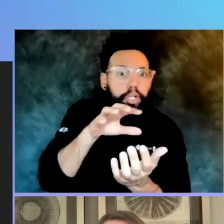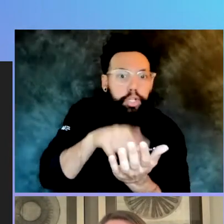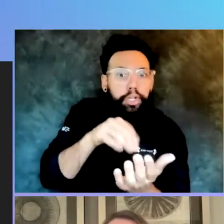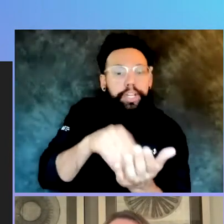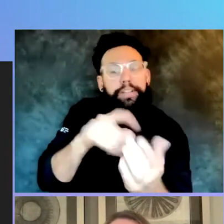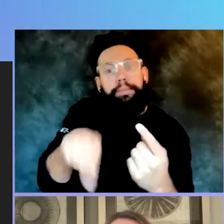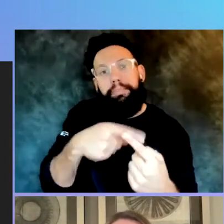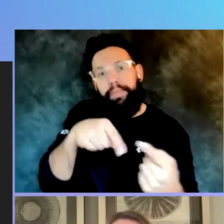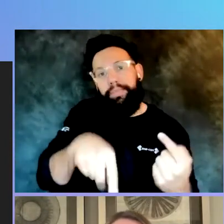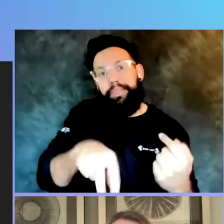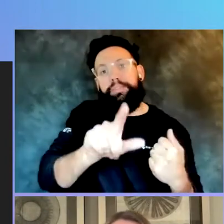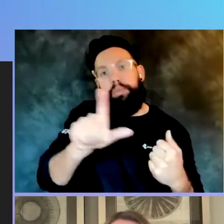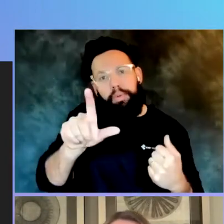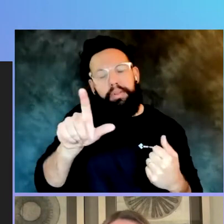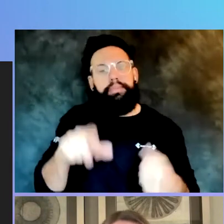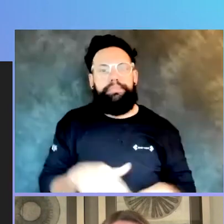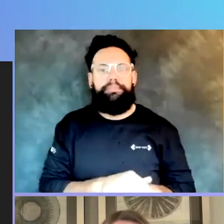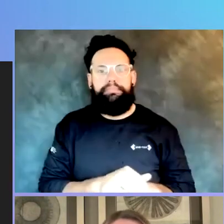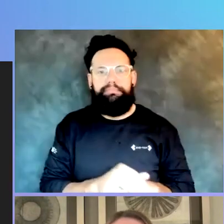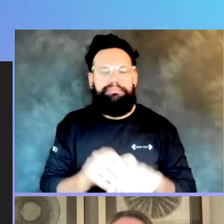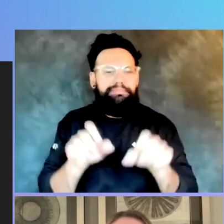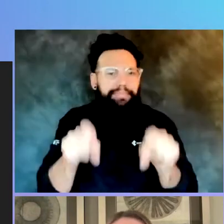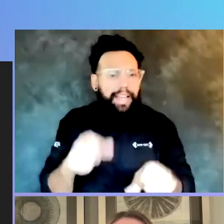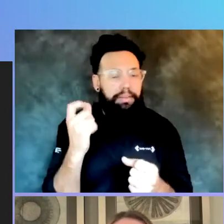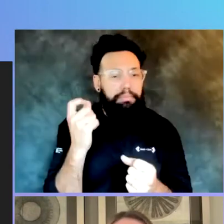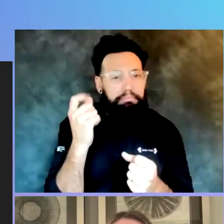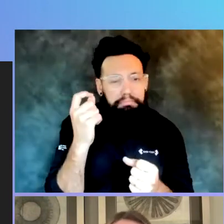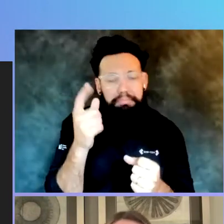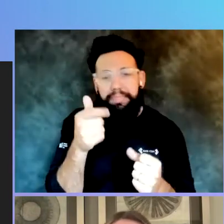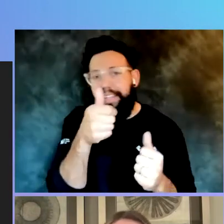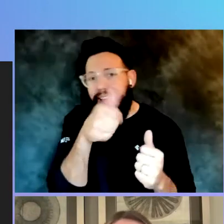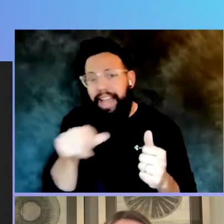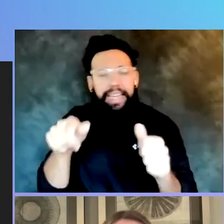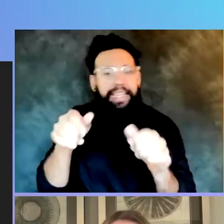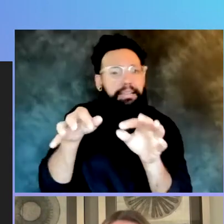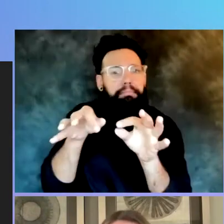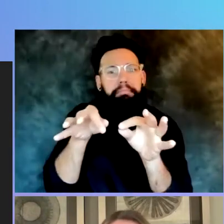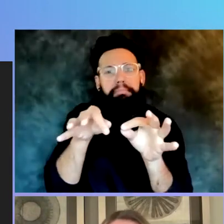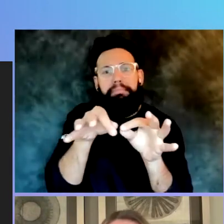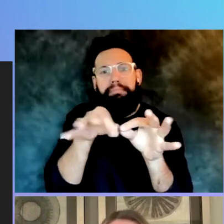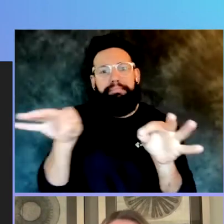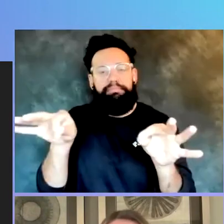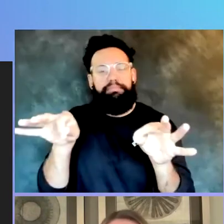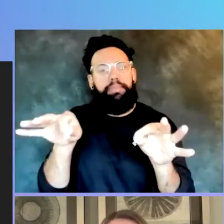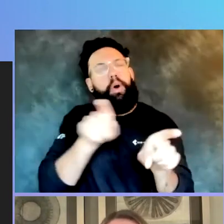in understanding coding structures and syntax, acting as an interactive tutor. And we